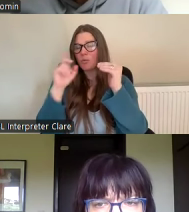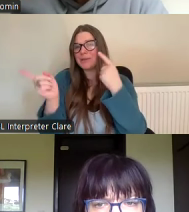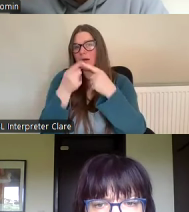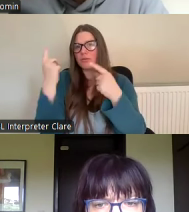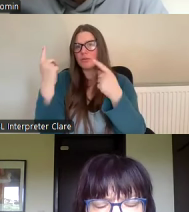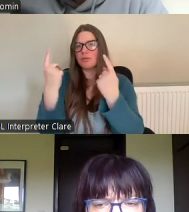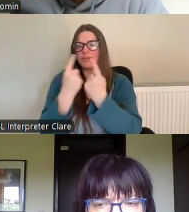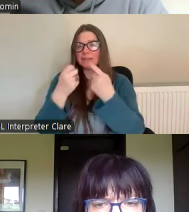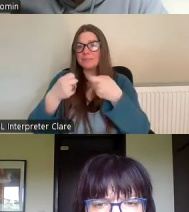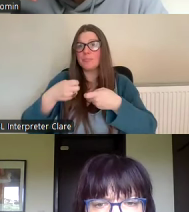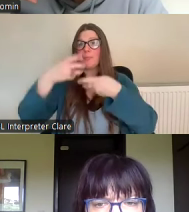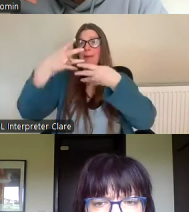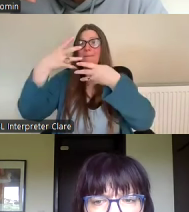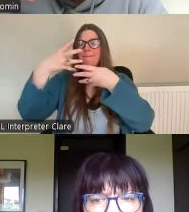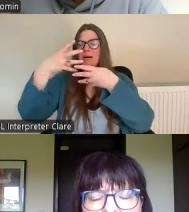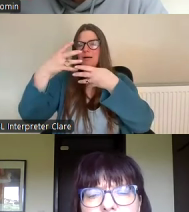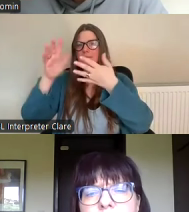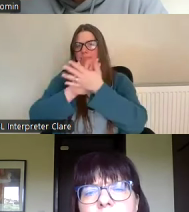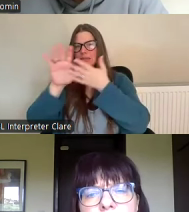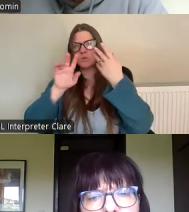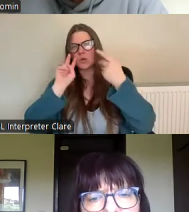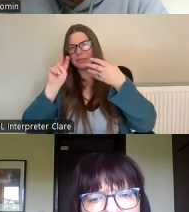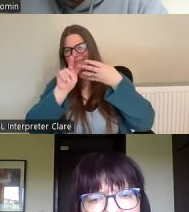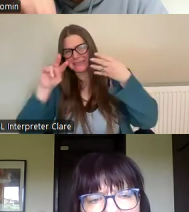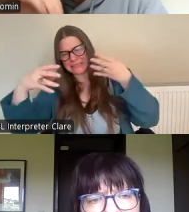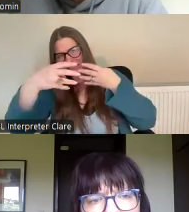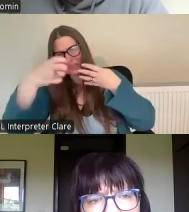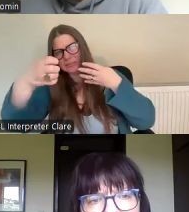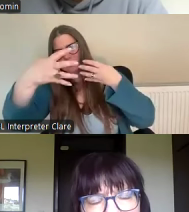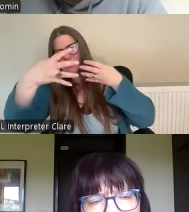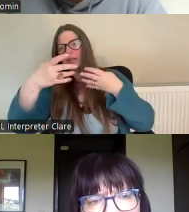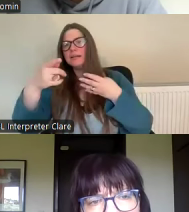however, it's not it's not a huge issue because we're still paying per click.